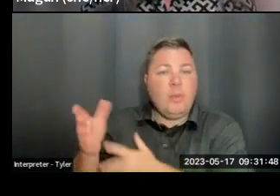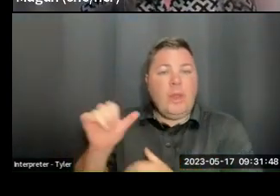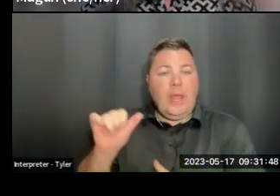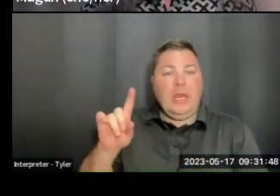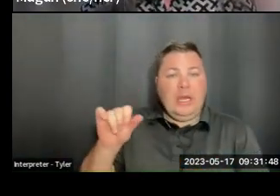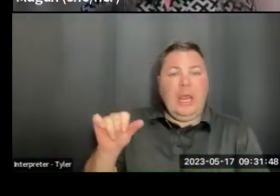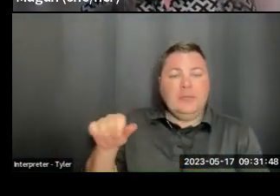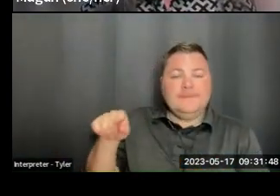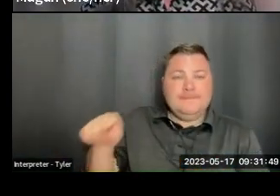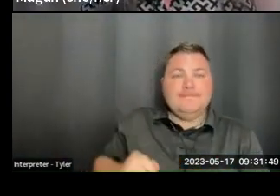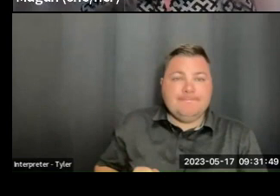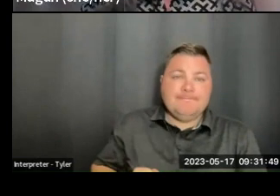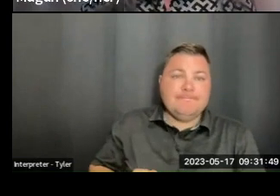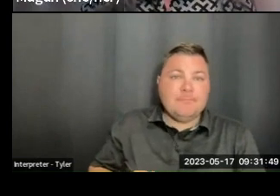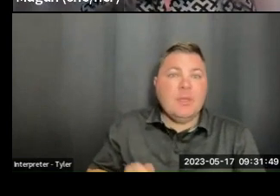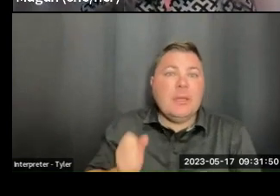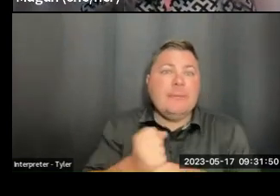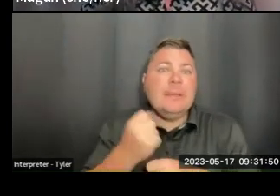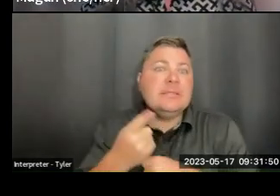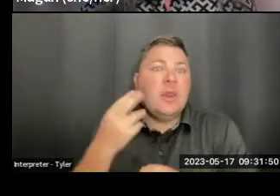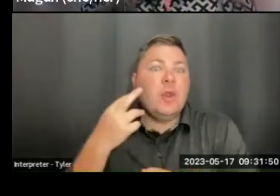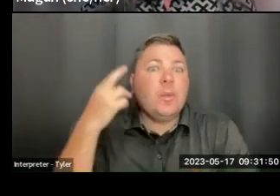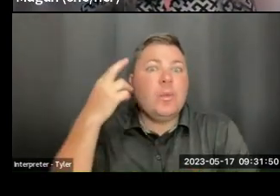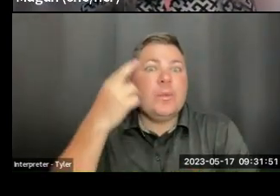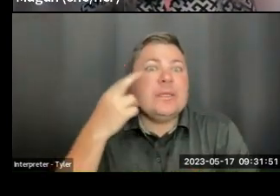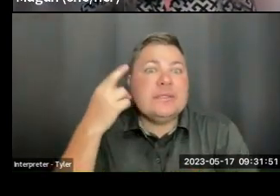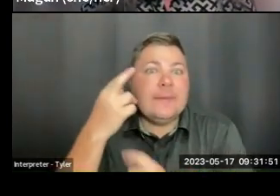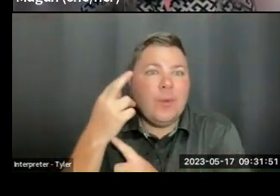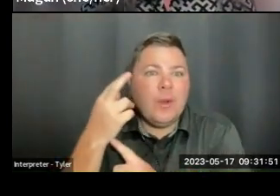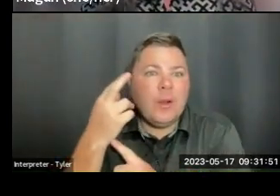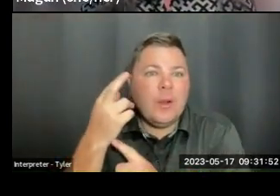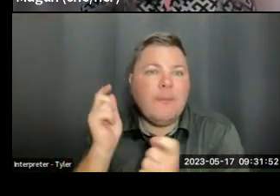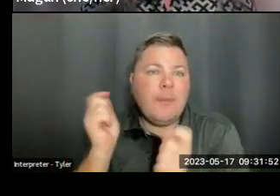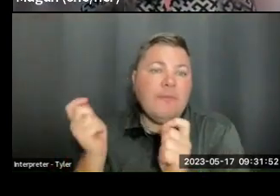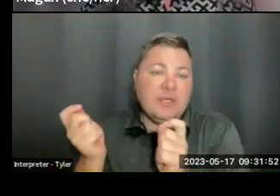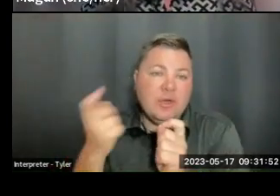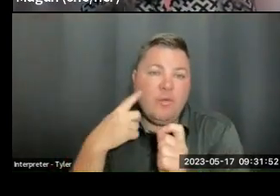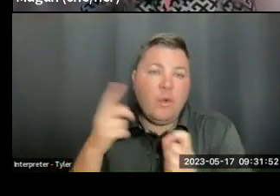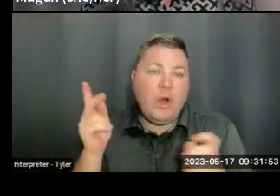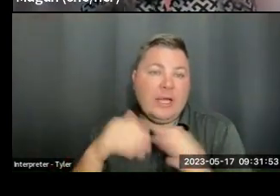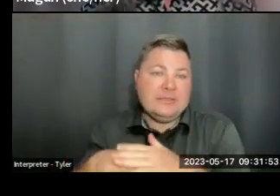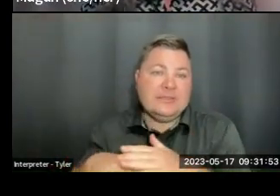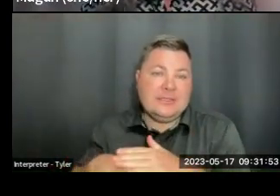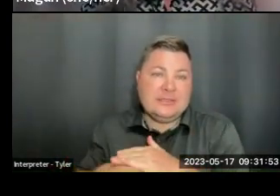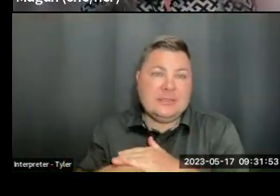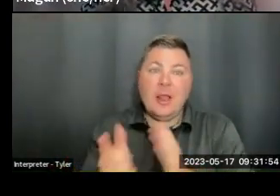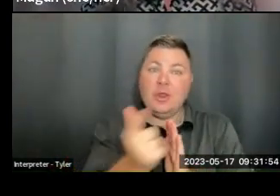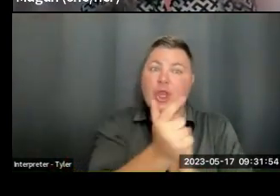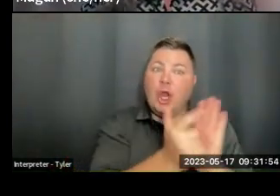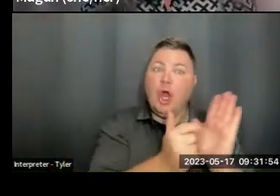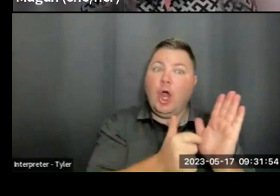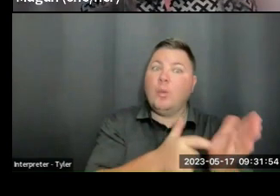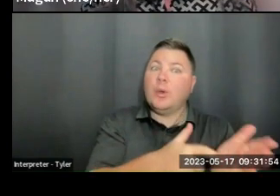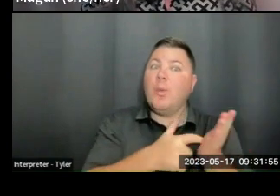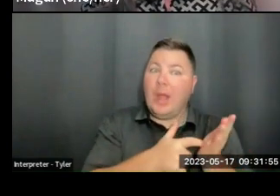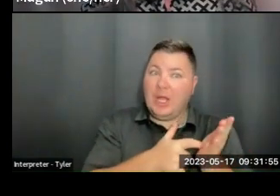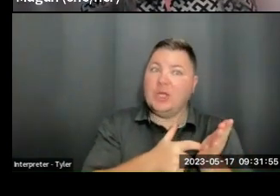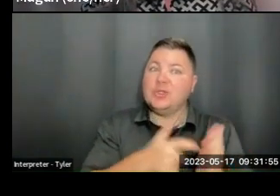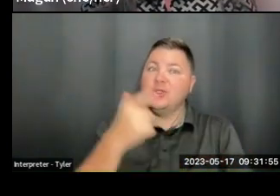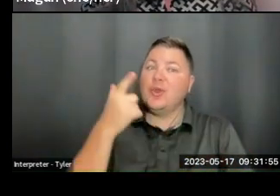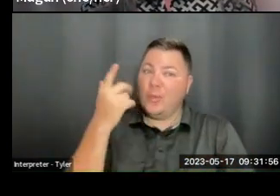and services according to the Americans with Disabilities Act, which makes them reasonable modifications.